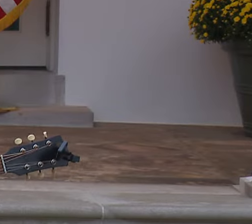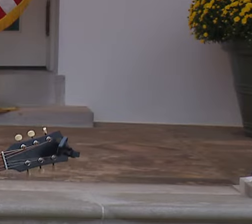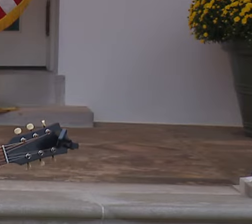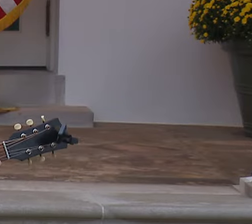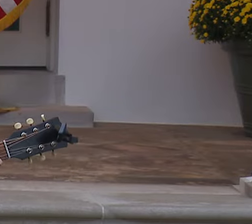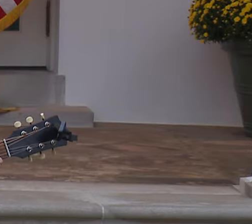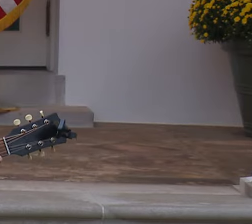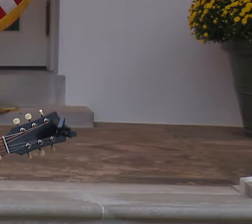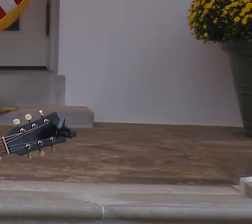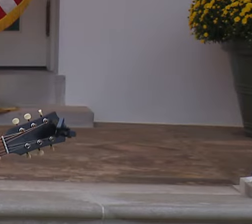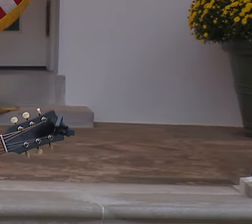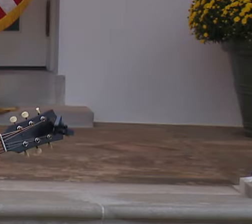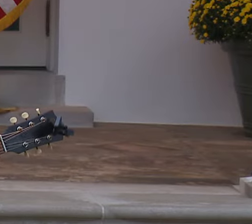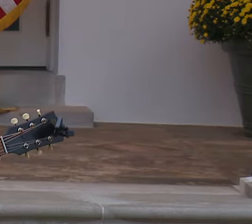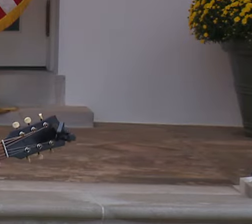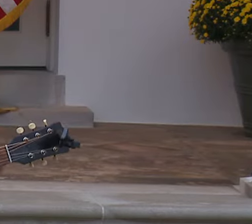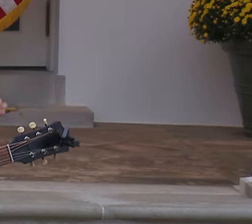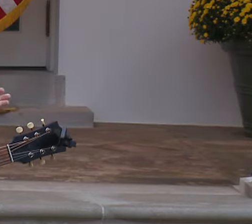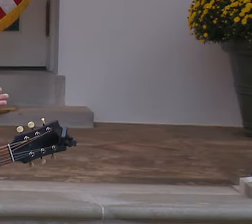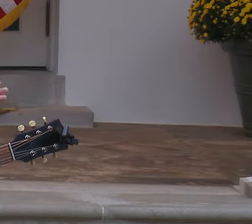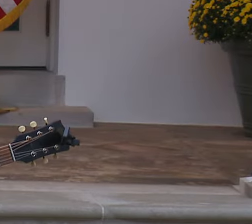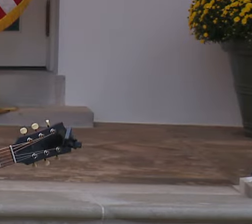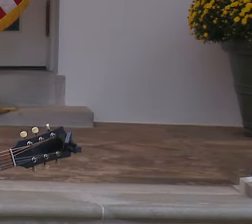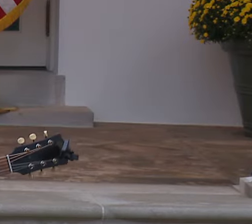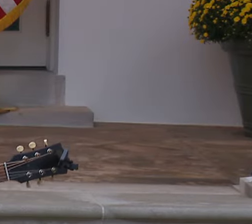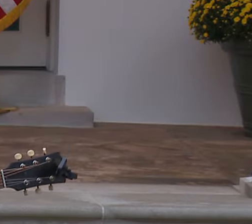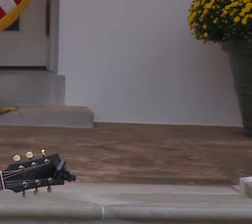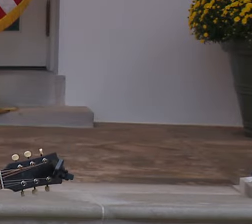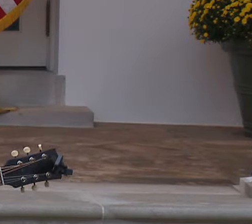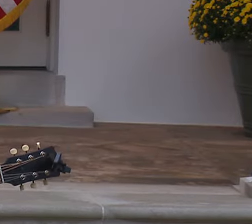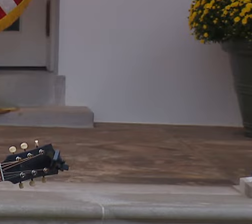And it's a story about a teacher and his students.